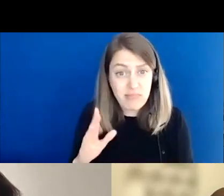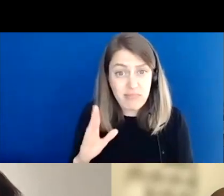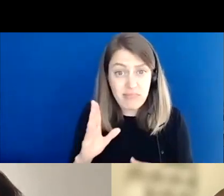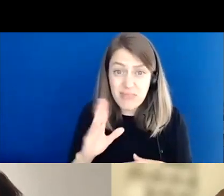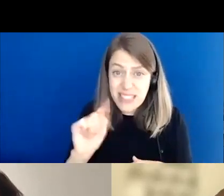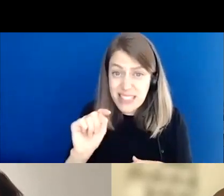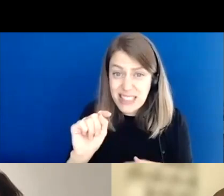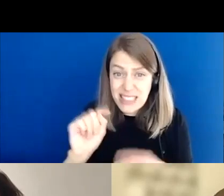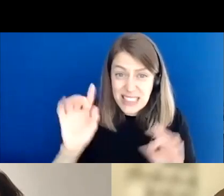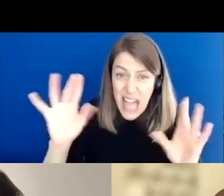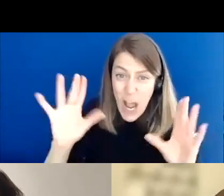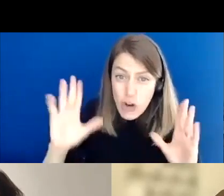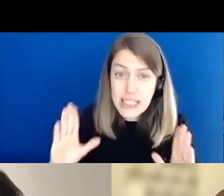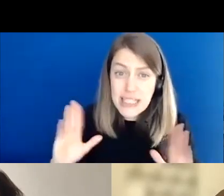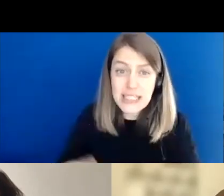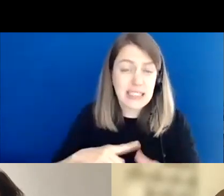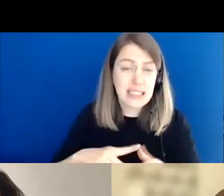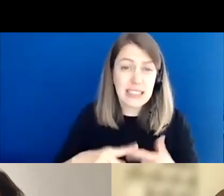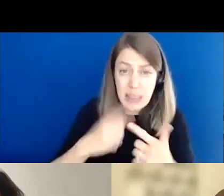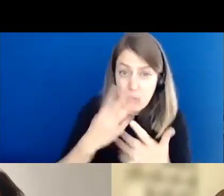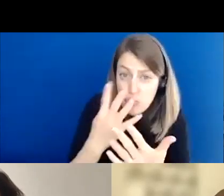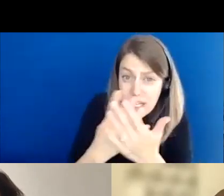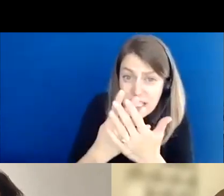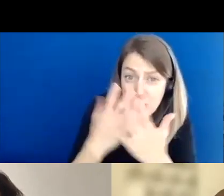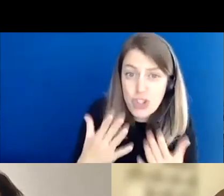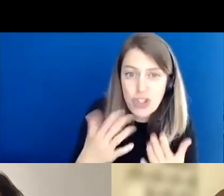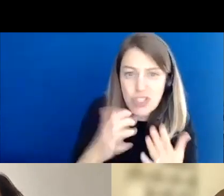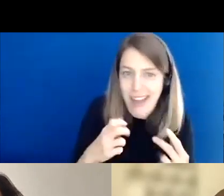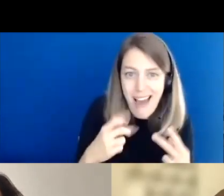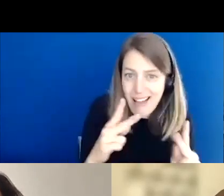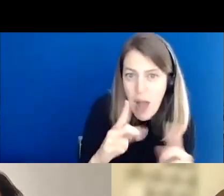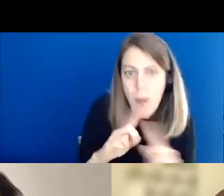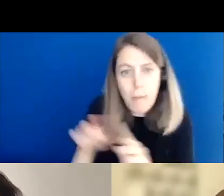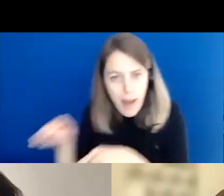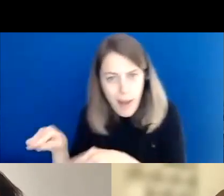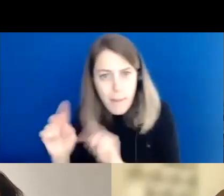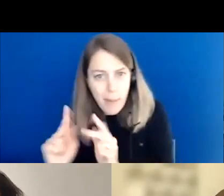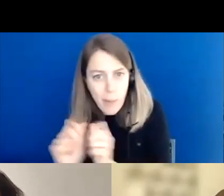and yet we do it to people with disabilities because, I think, because we as